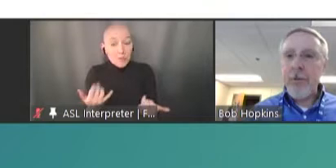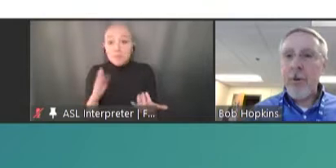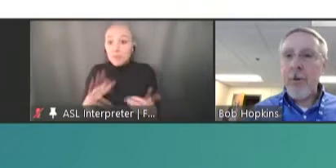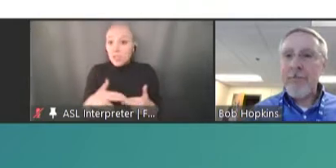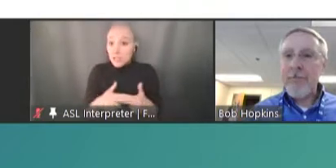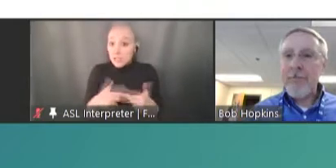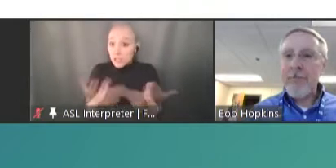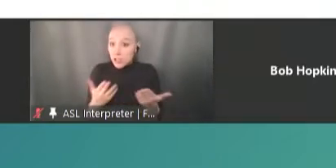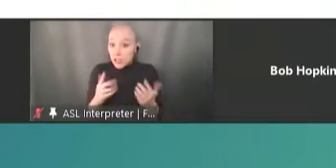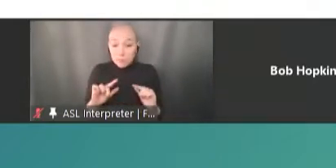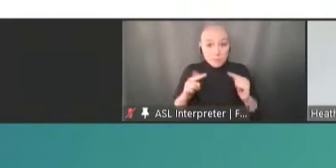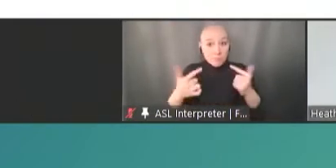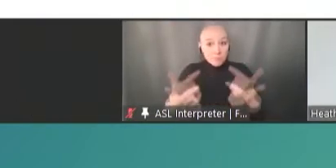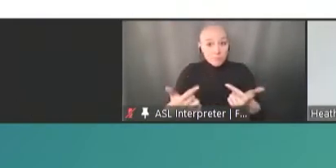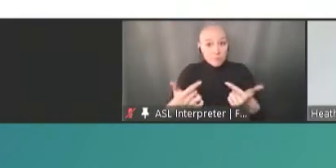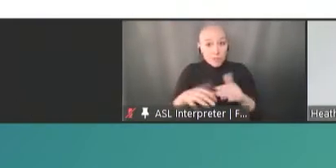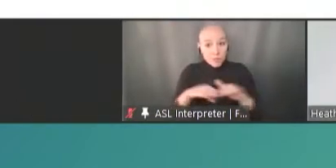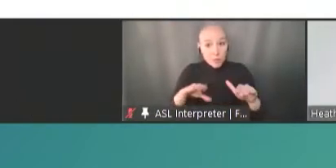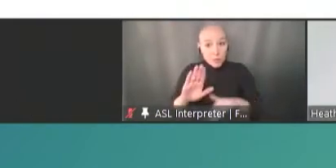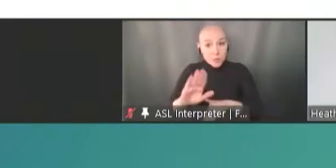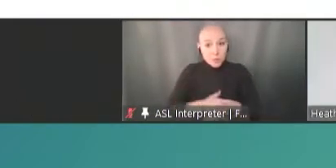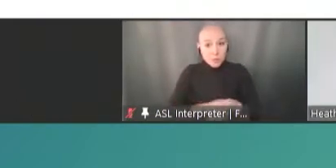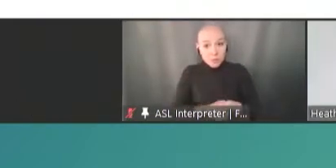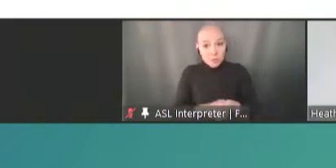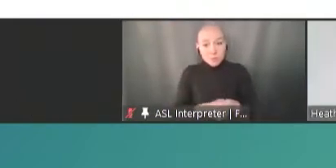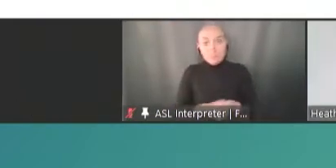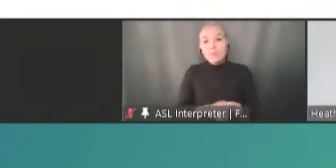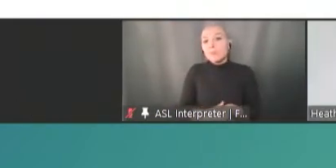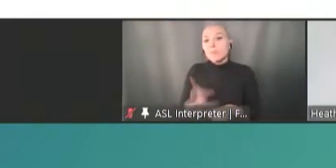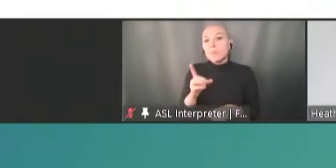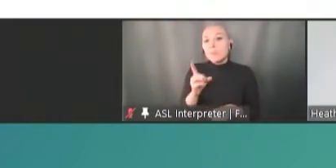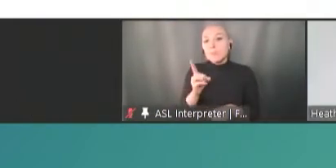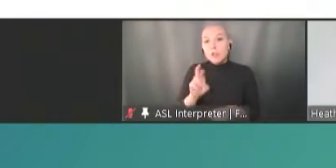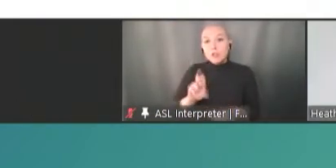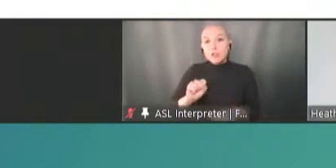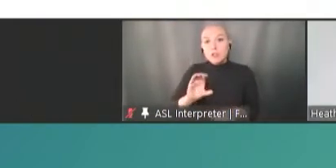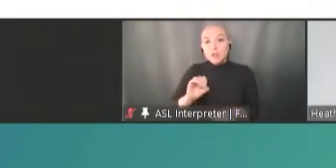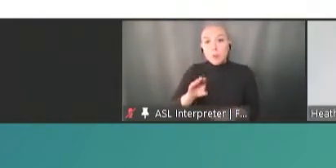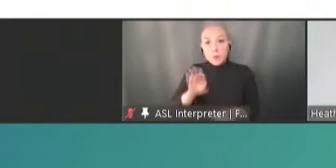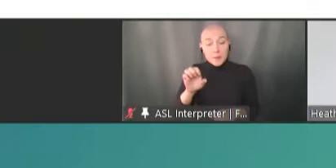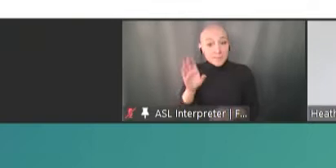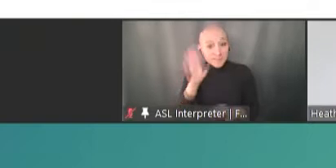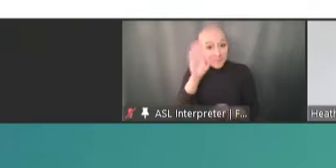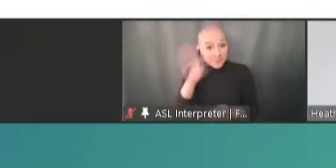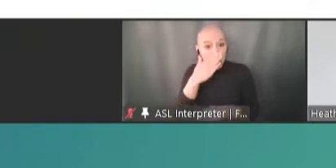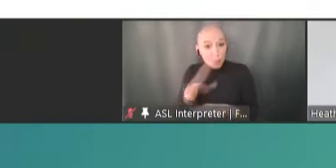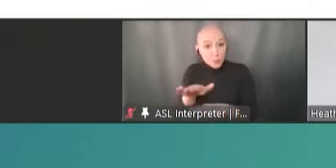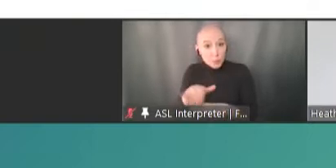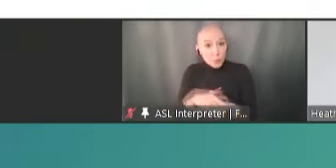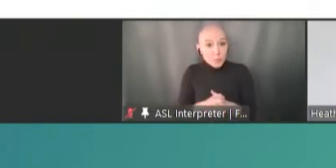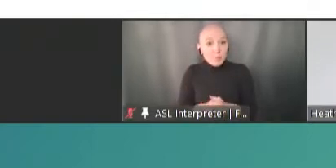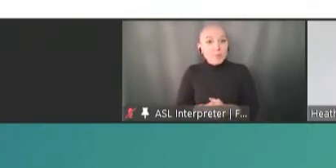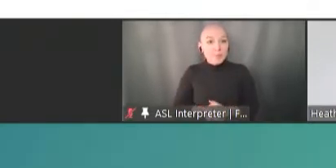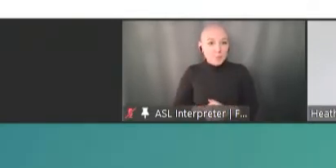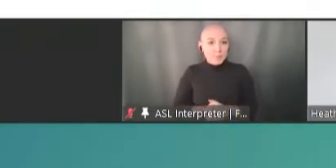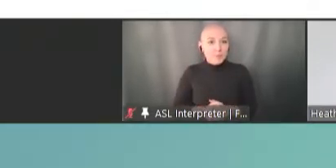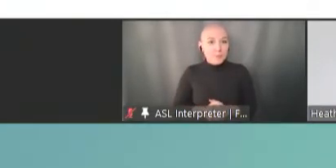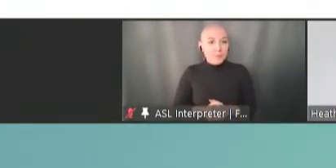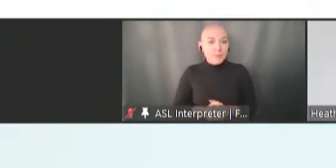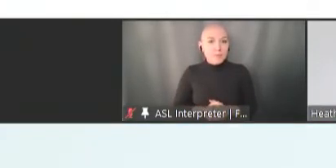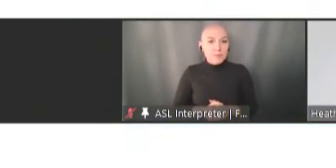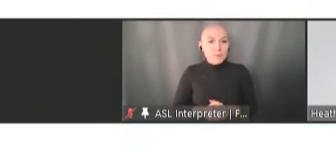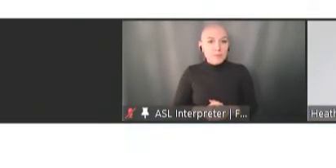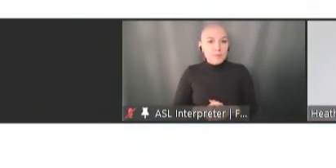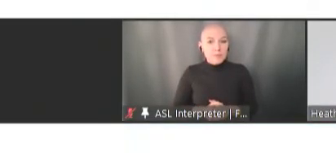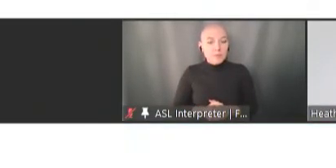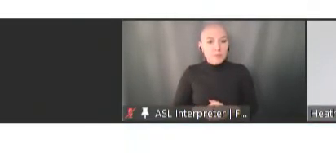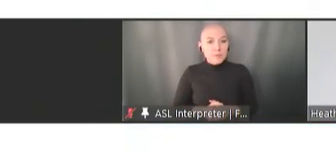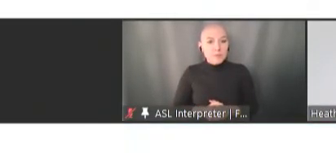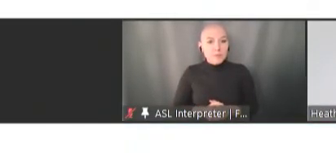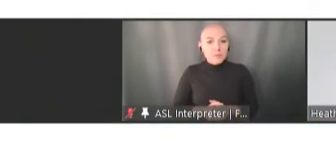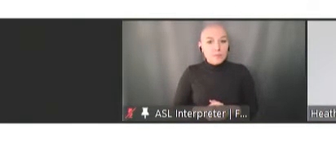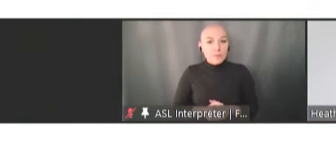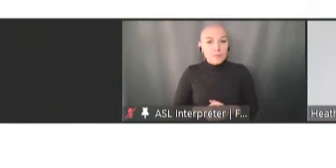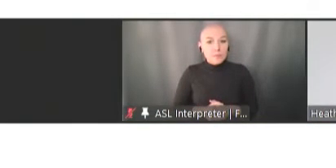Heather Scobie: Thank you. Good afternoon. Next slide.